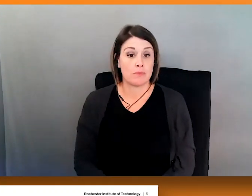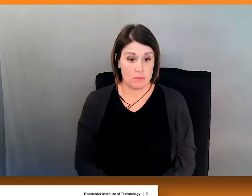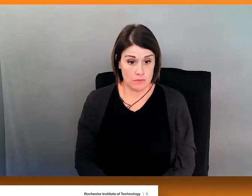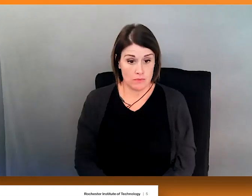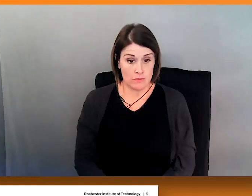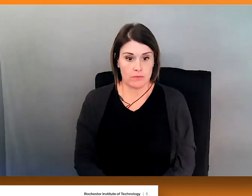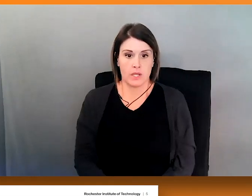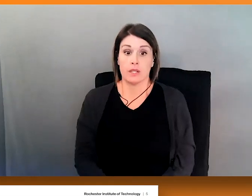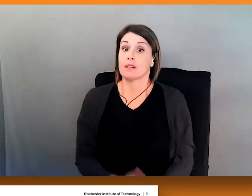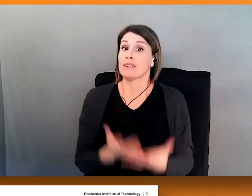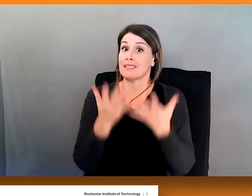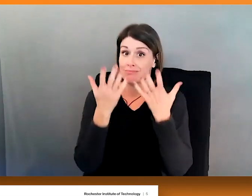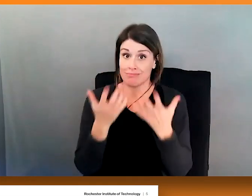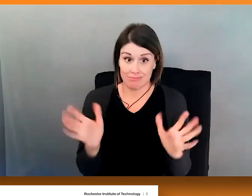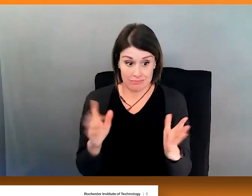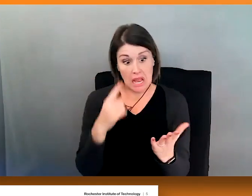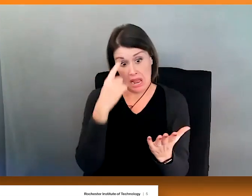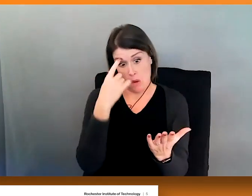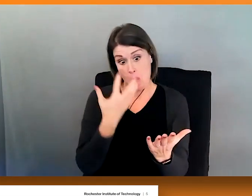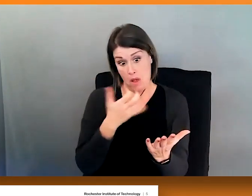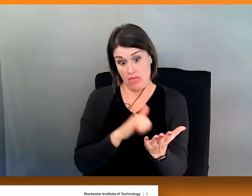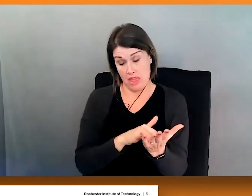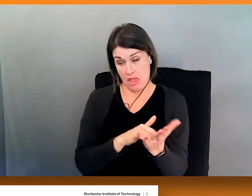Then apply. Apply, apply, apply.